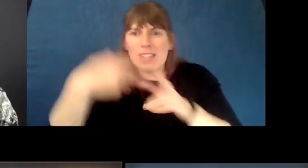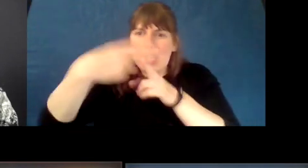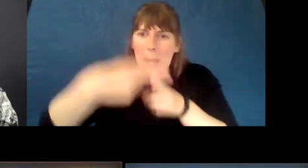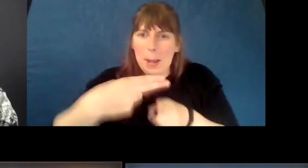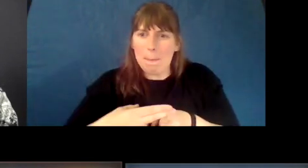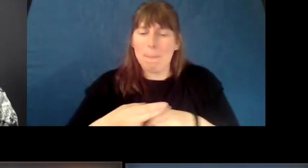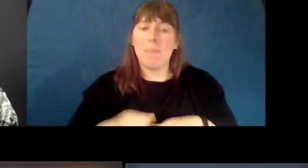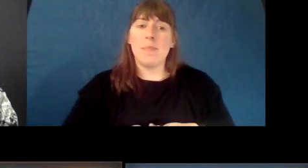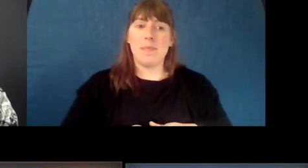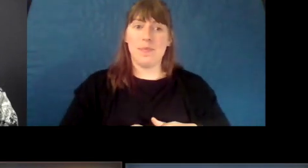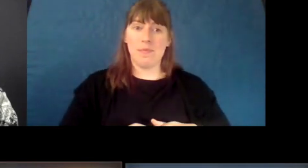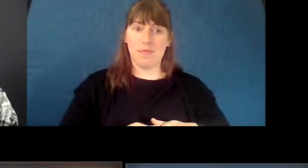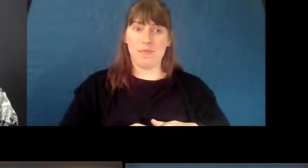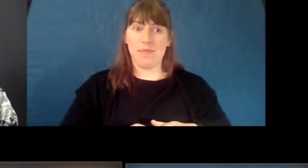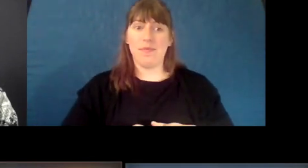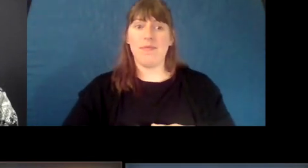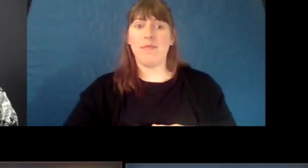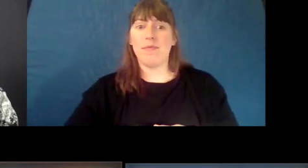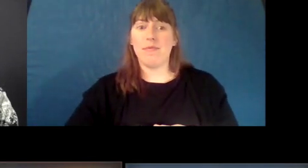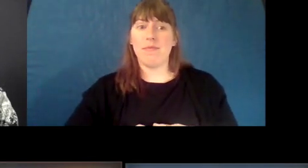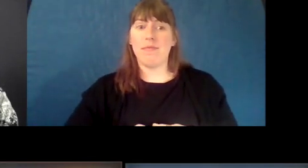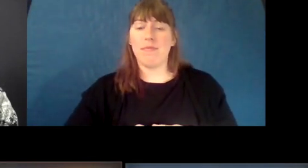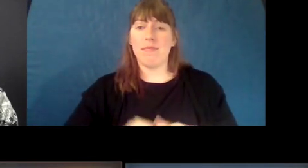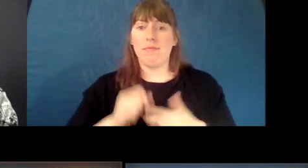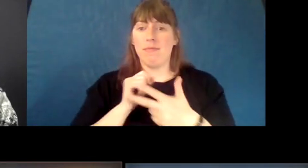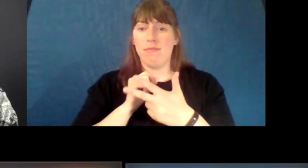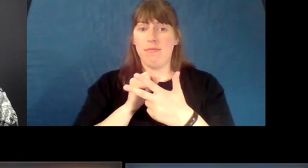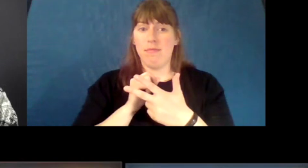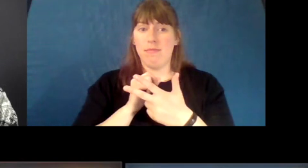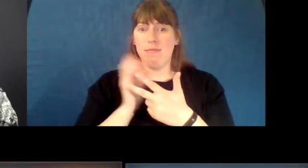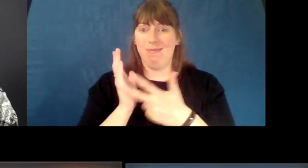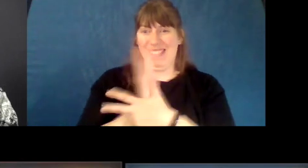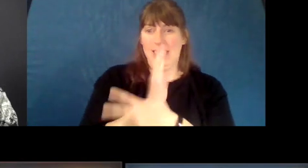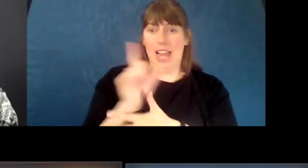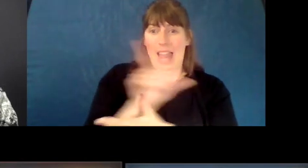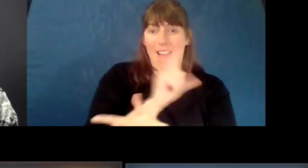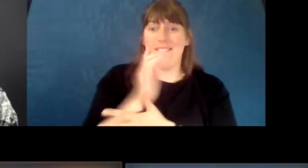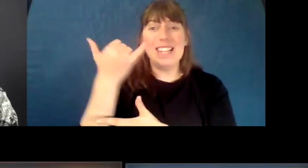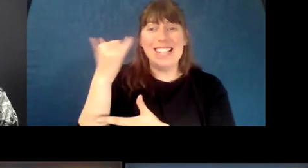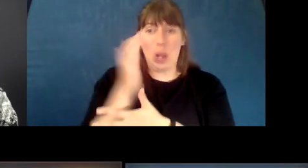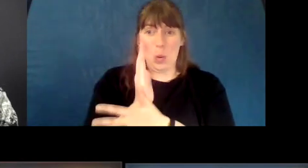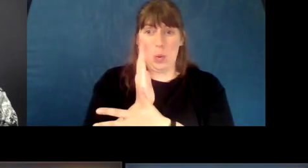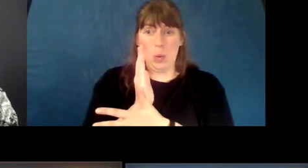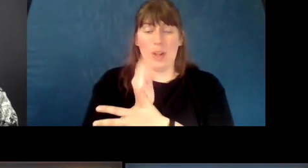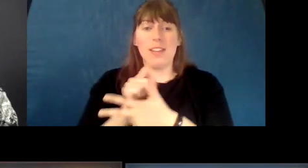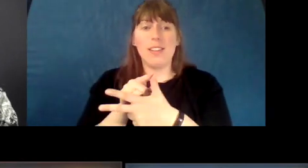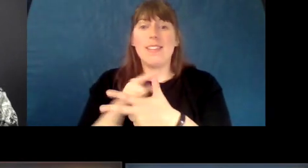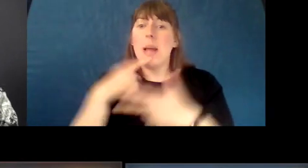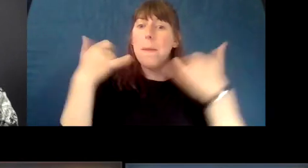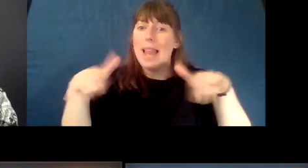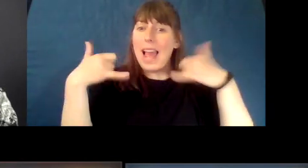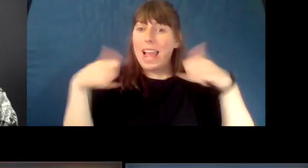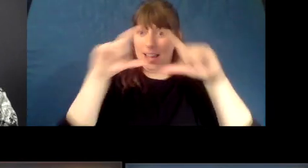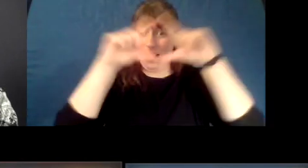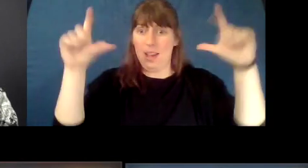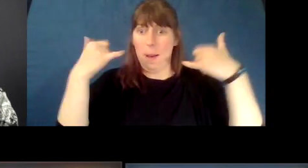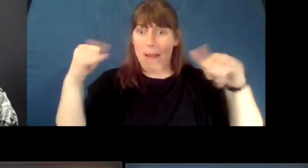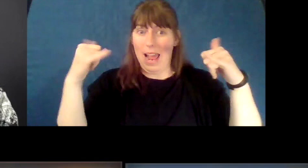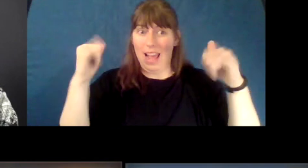first, the lightbox on the most left, the yellow one, it says "play" and it has a symbol in it